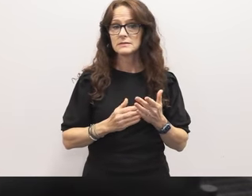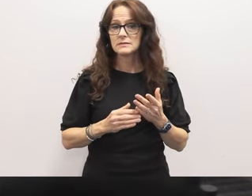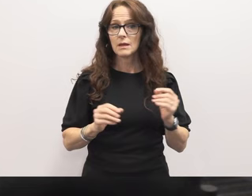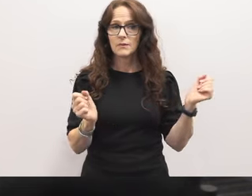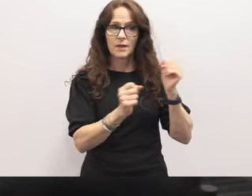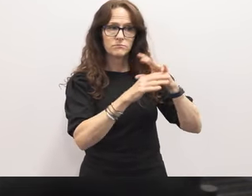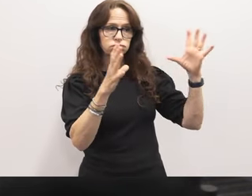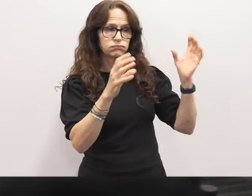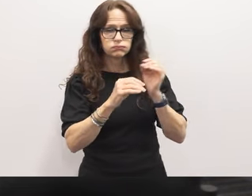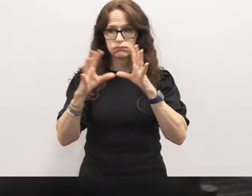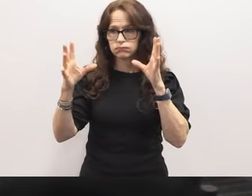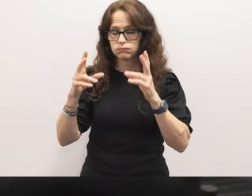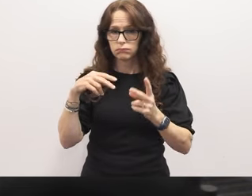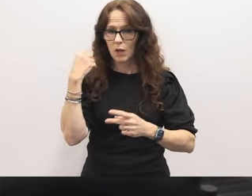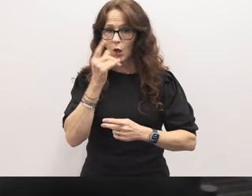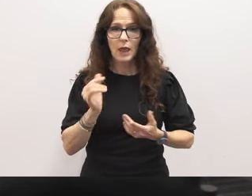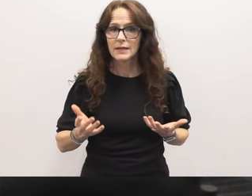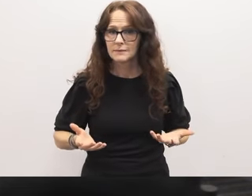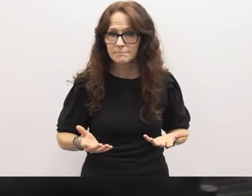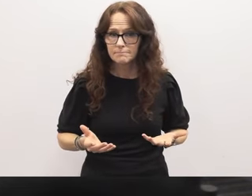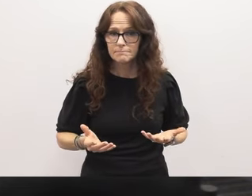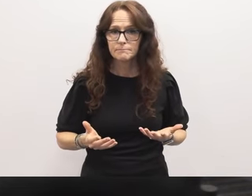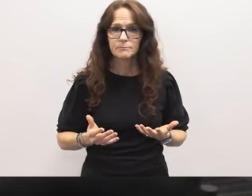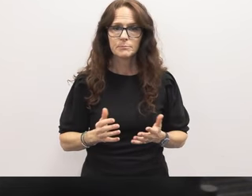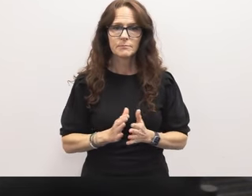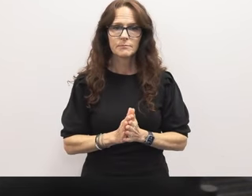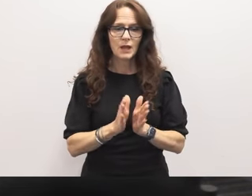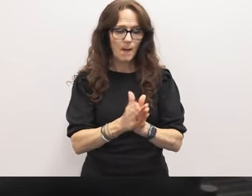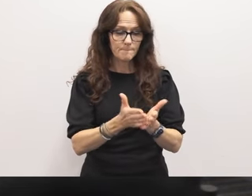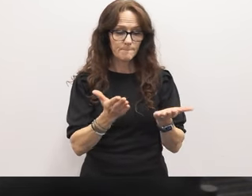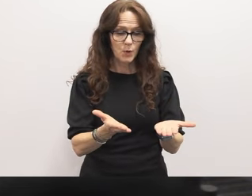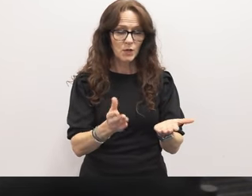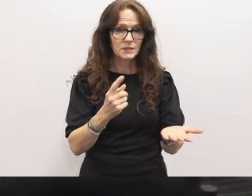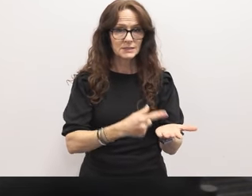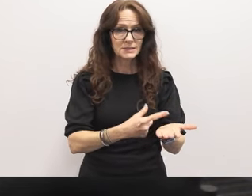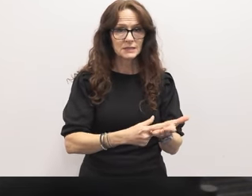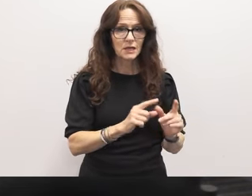book discussion groups amongst our faculty and staff.